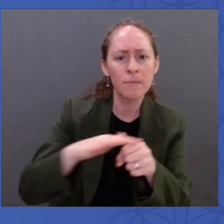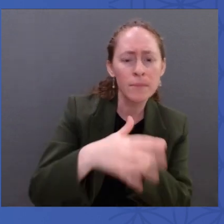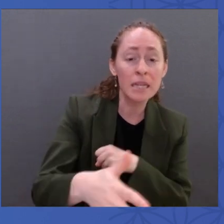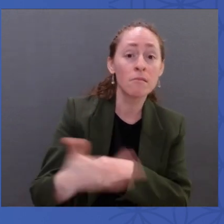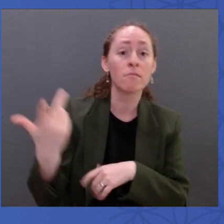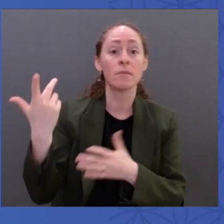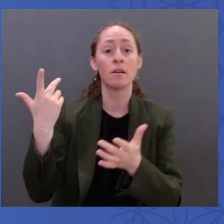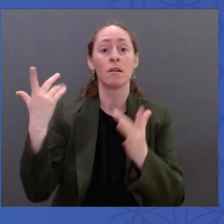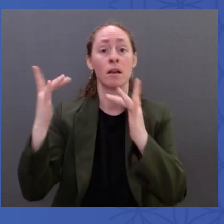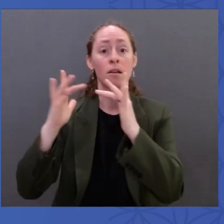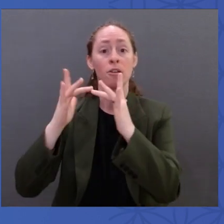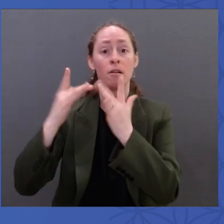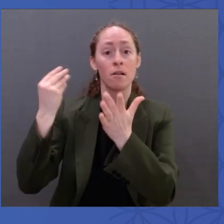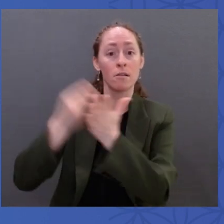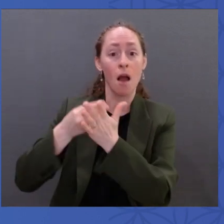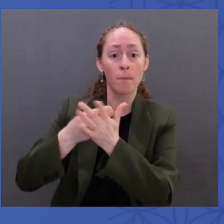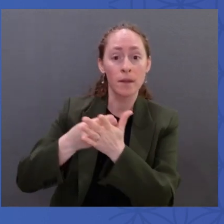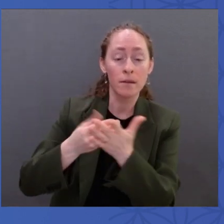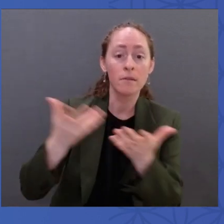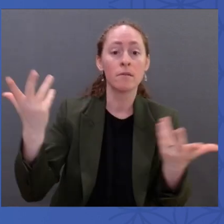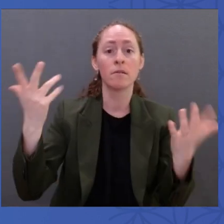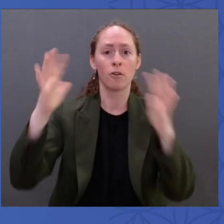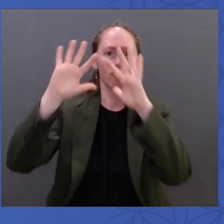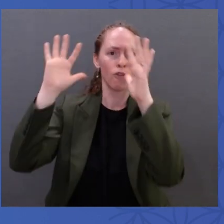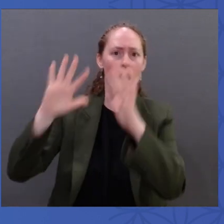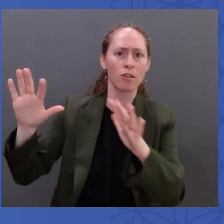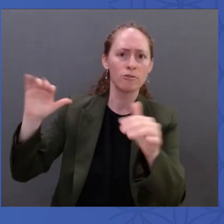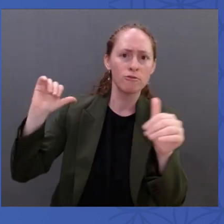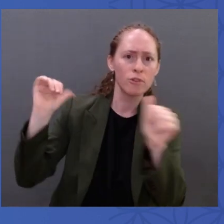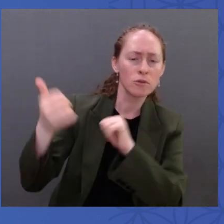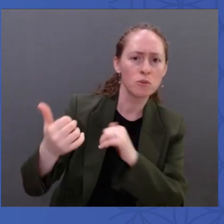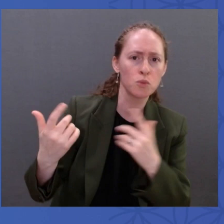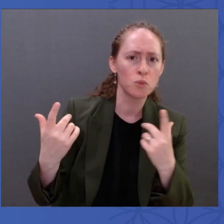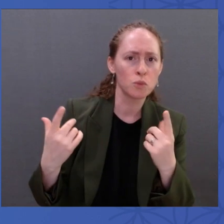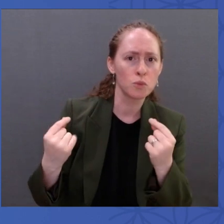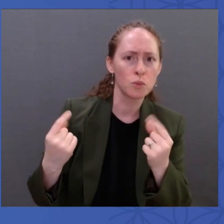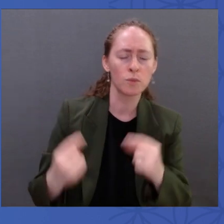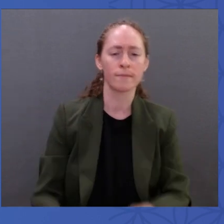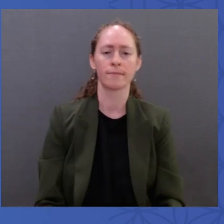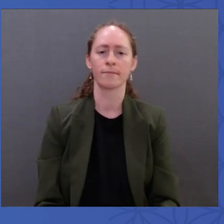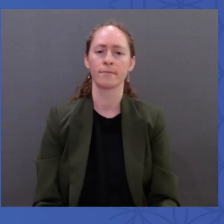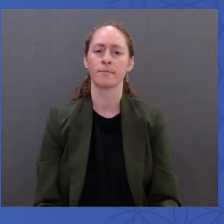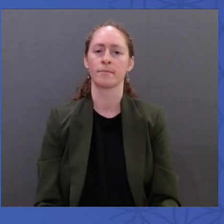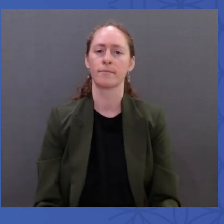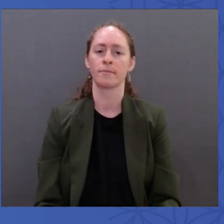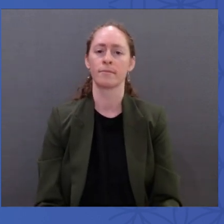is timely in the current international context.